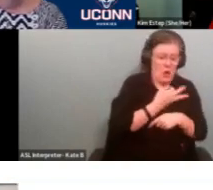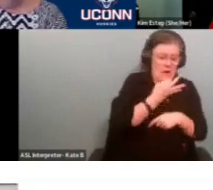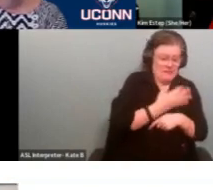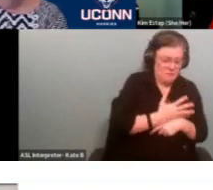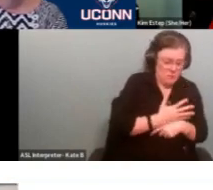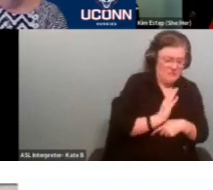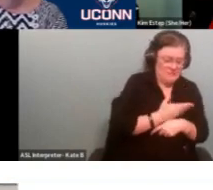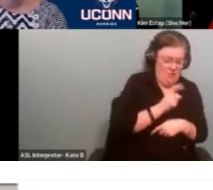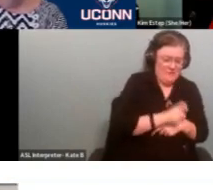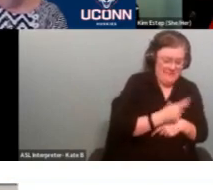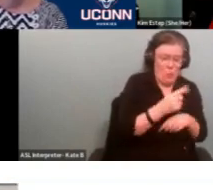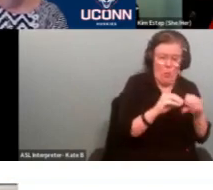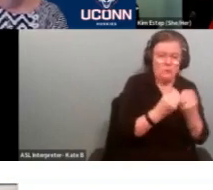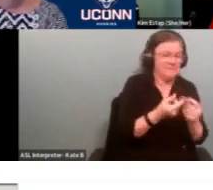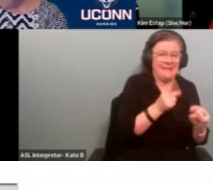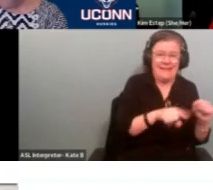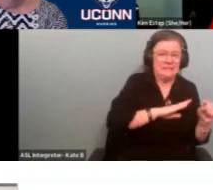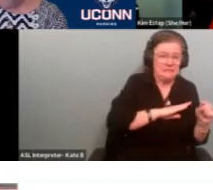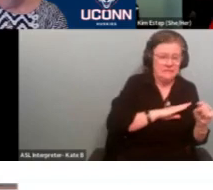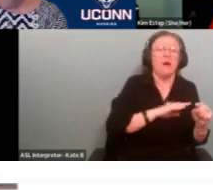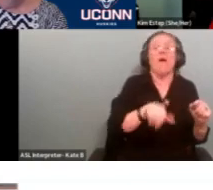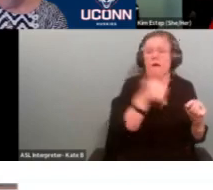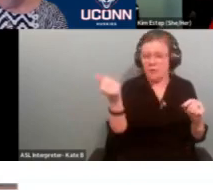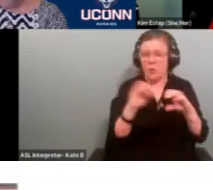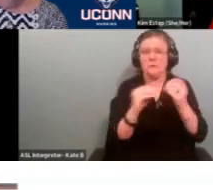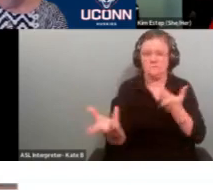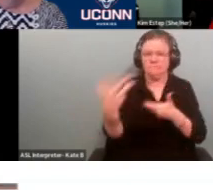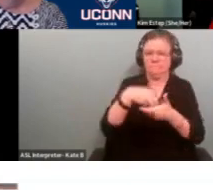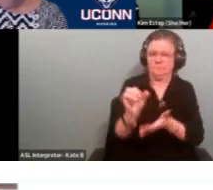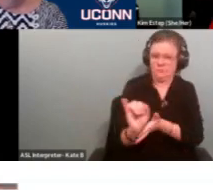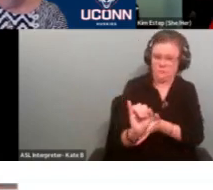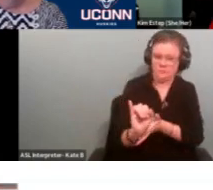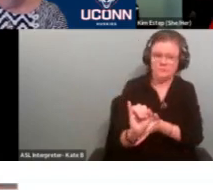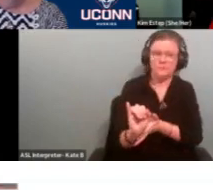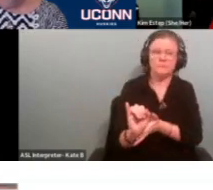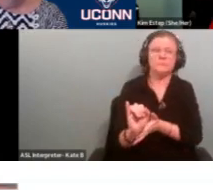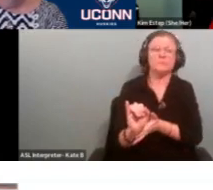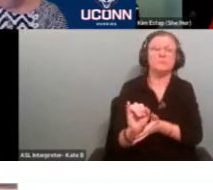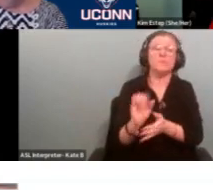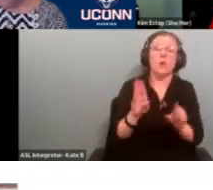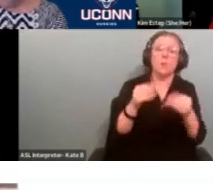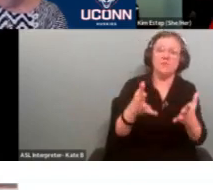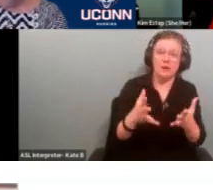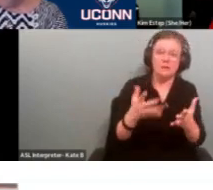organization or child serving system. To do this, providers must extend their perspective